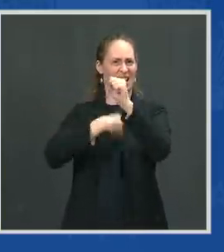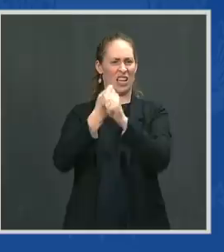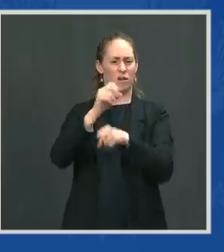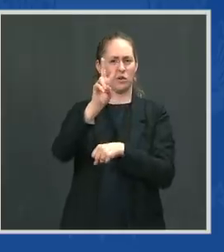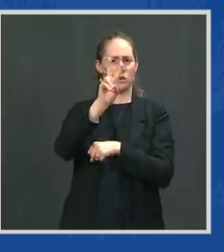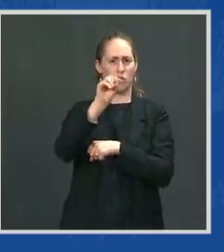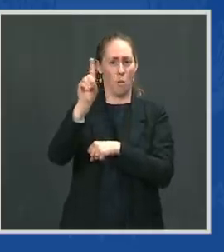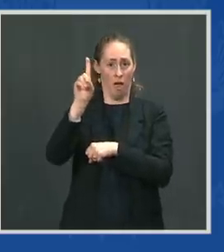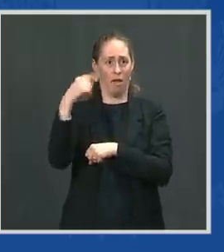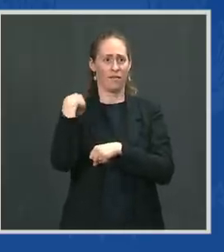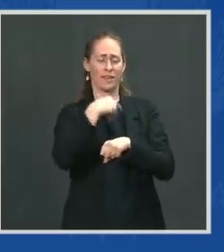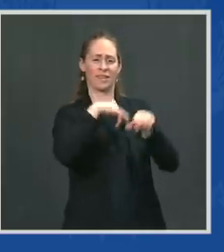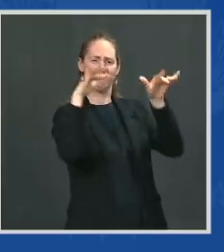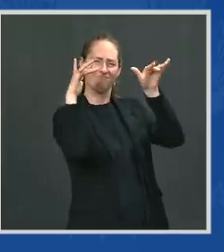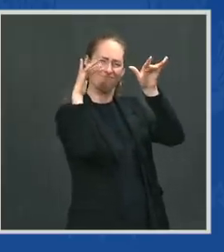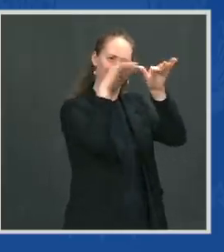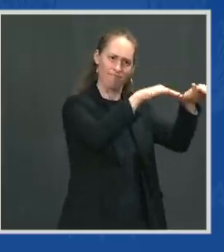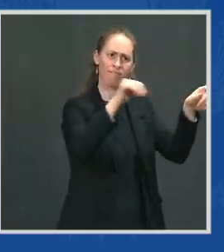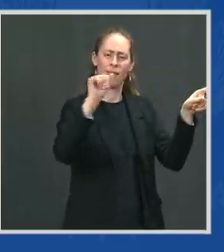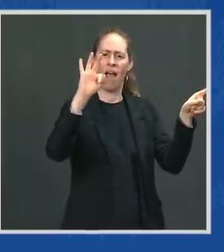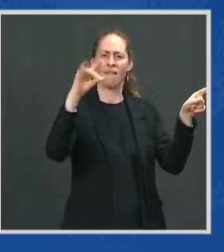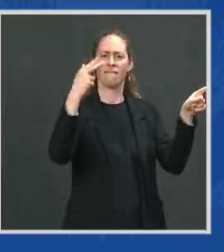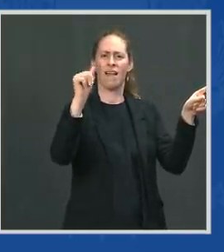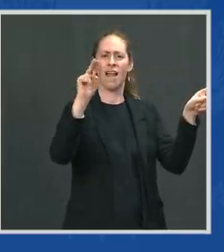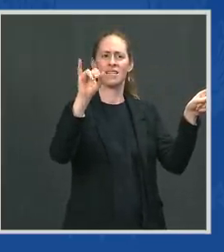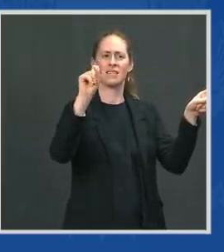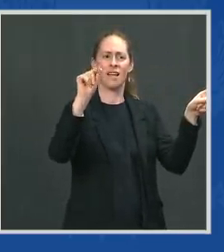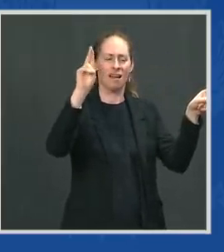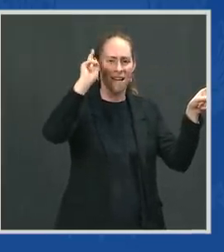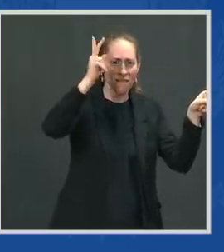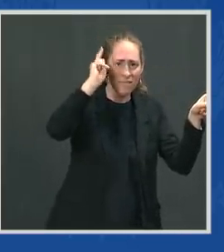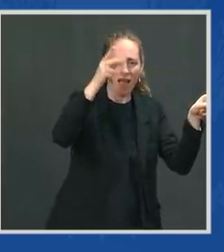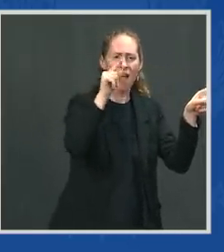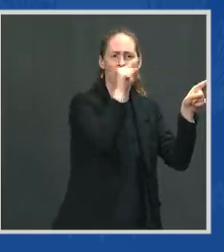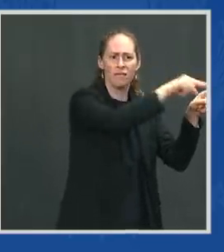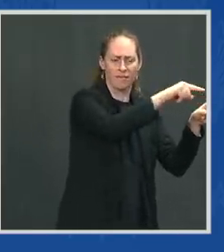to prevent future terrorist attacks against the United States planned from Afghanistan.